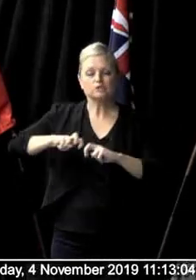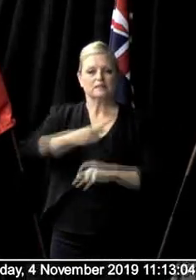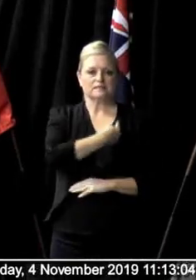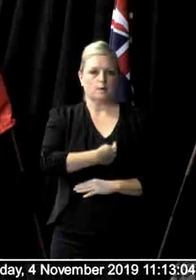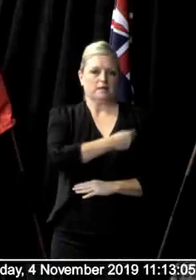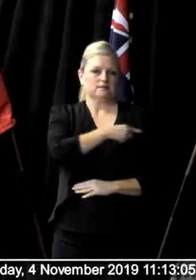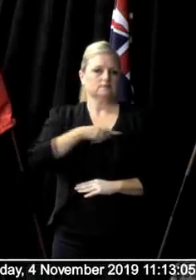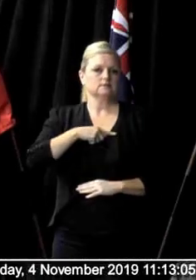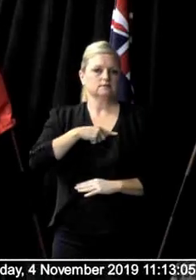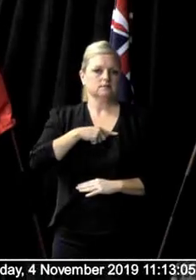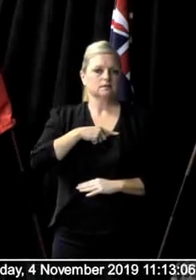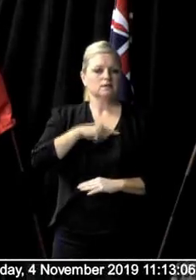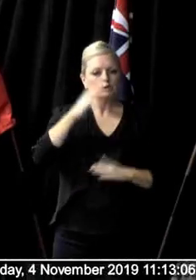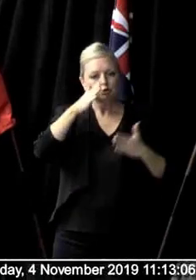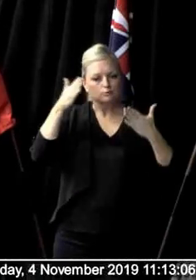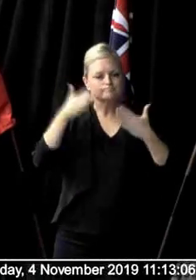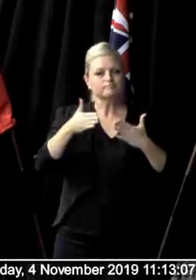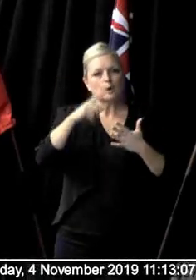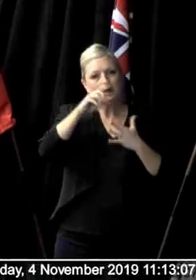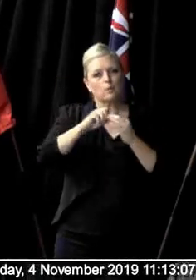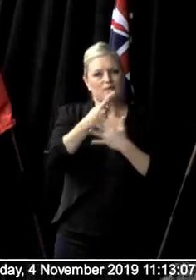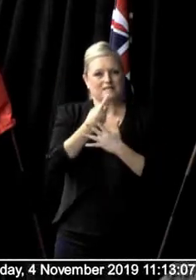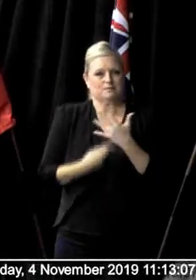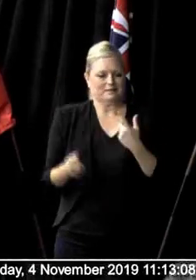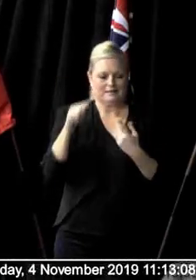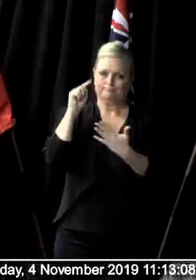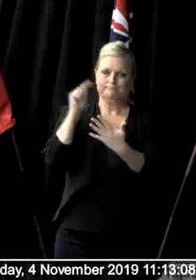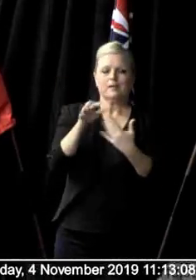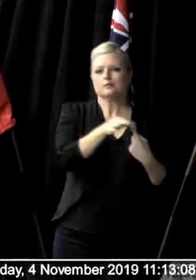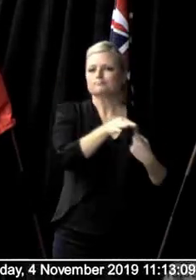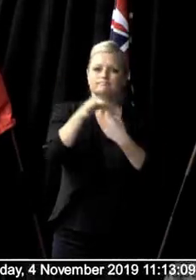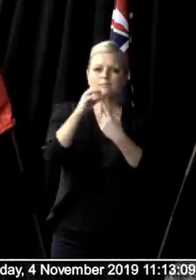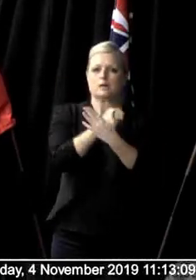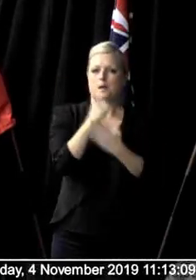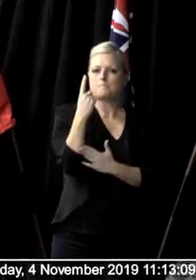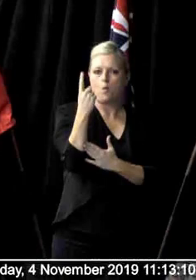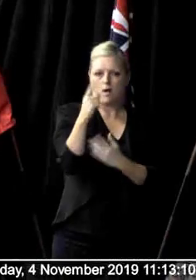at the centre of all it does, including children.